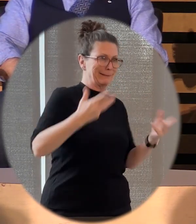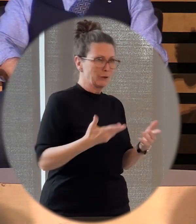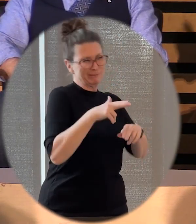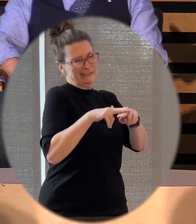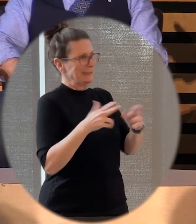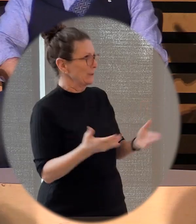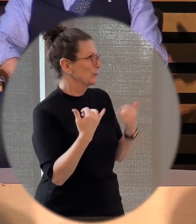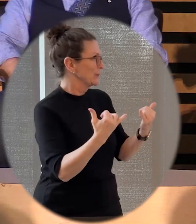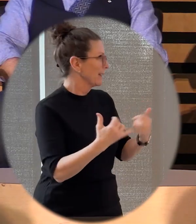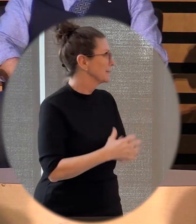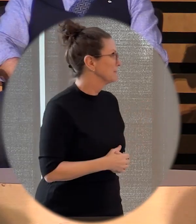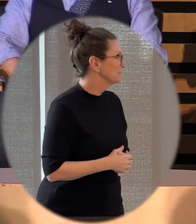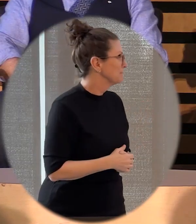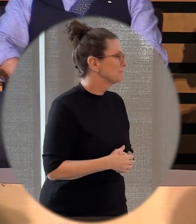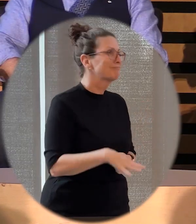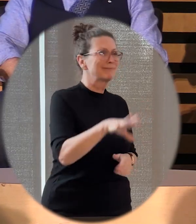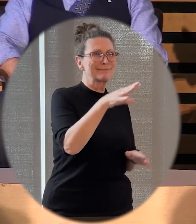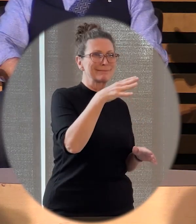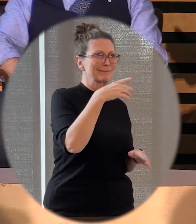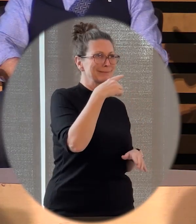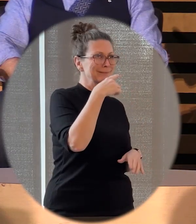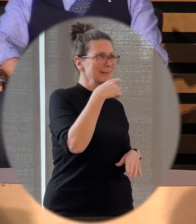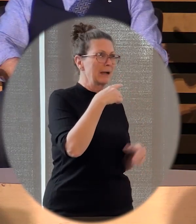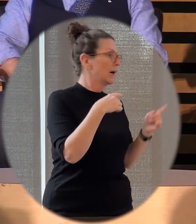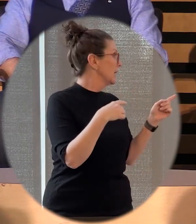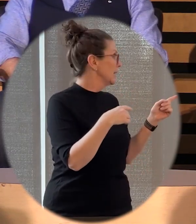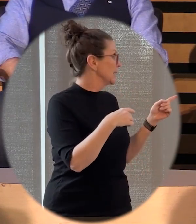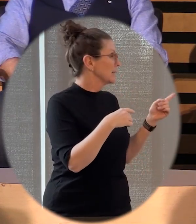she goes, and she keeps telling me, she goes, "Dad, can't you get her to call me?" And I'm like,